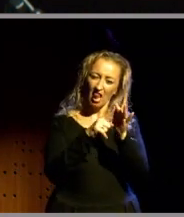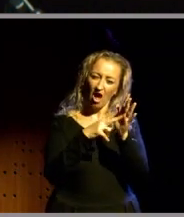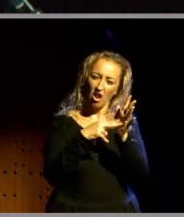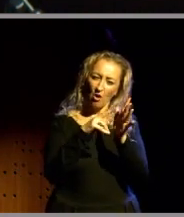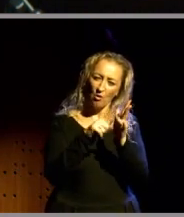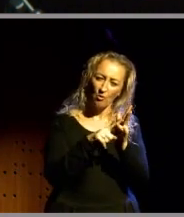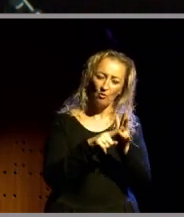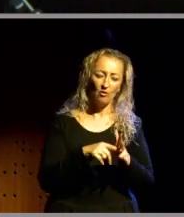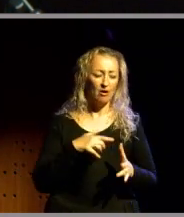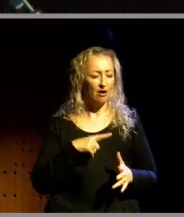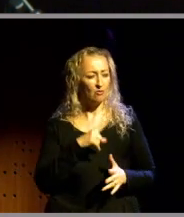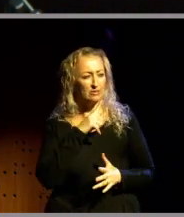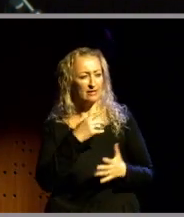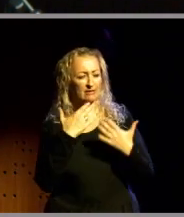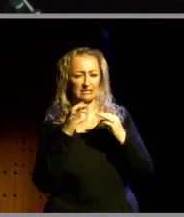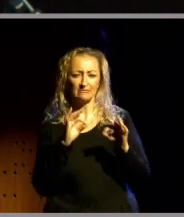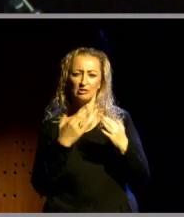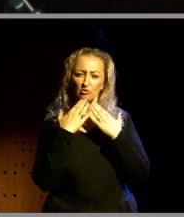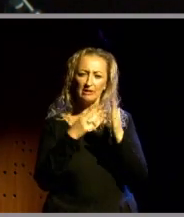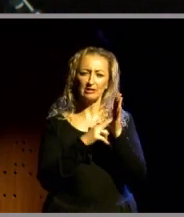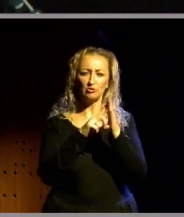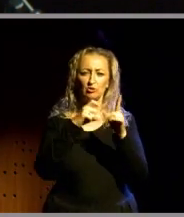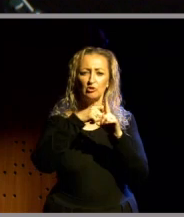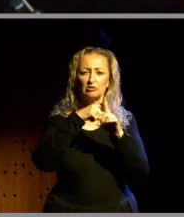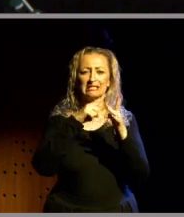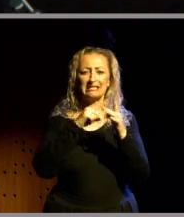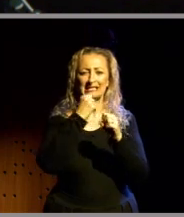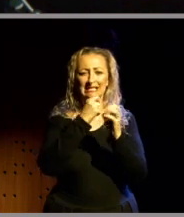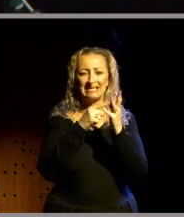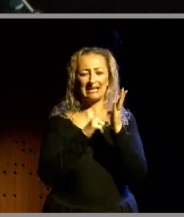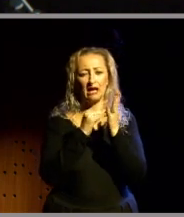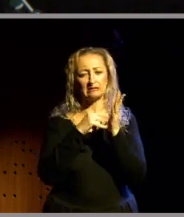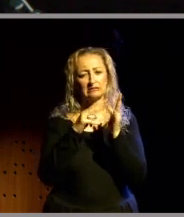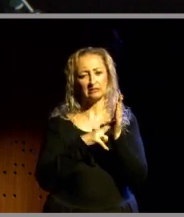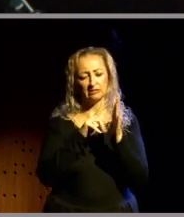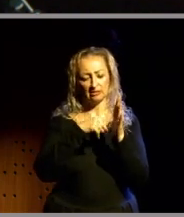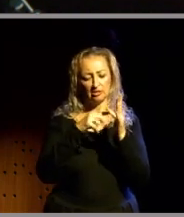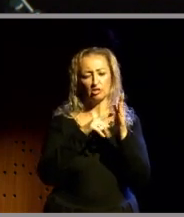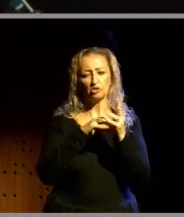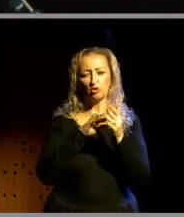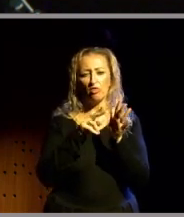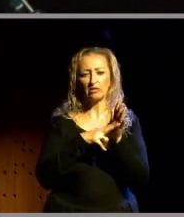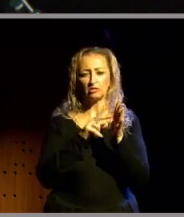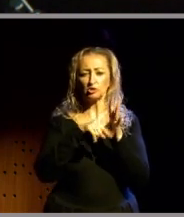mention to Nicky Cumpston, Jonathan Jones, Blake Griffiths, Tara Gullion,